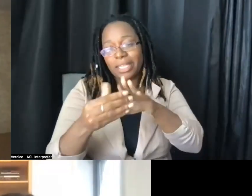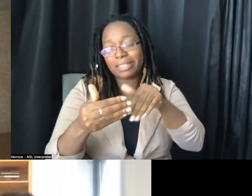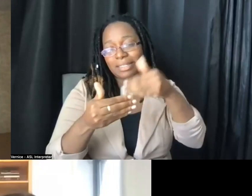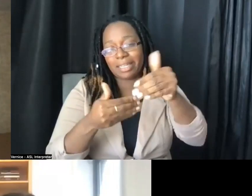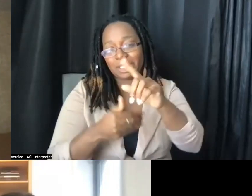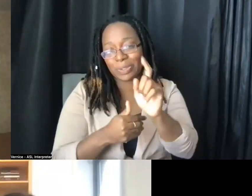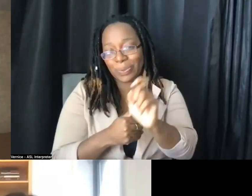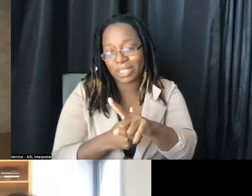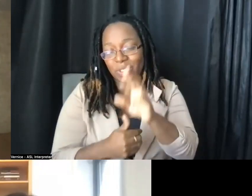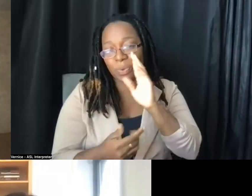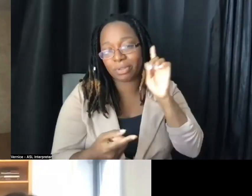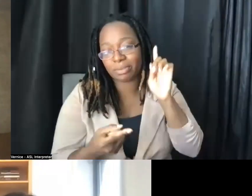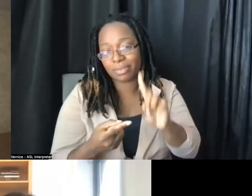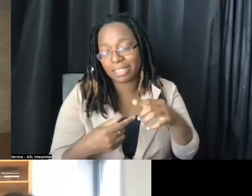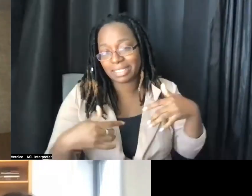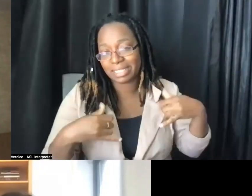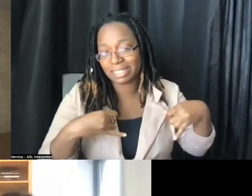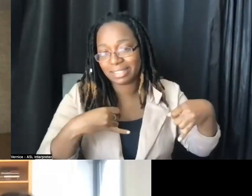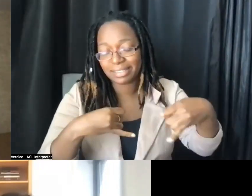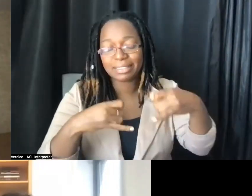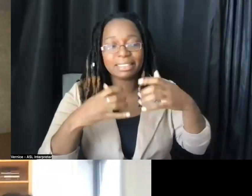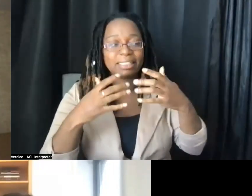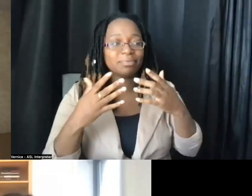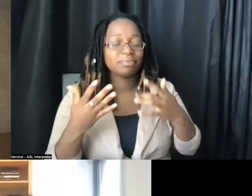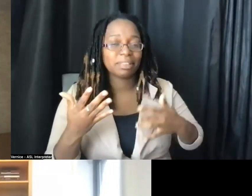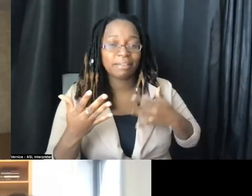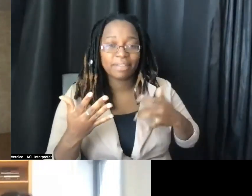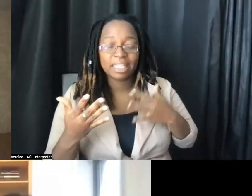And yeah,